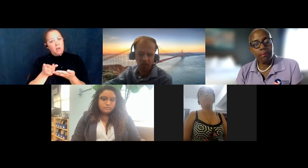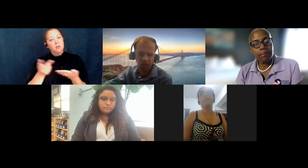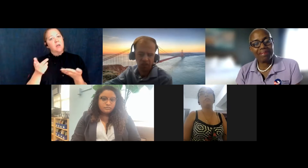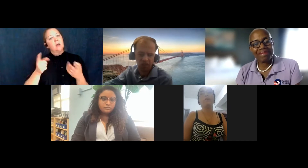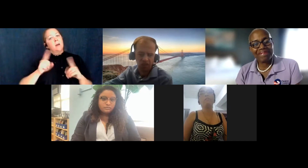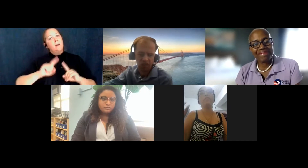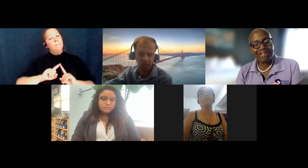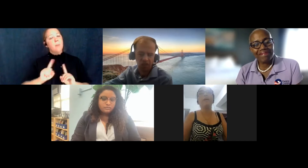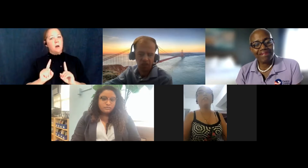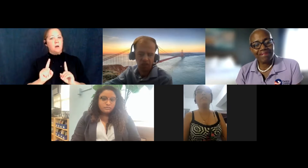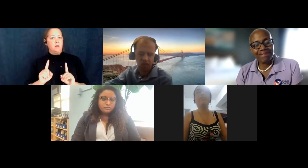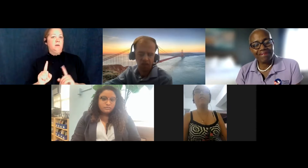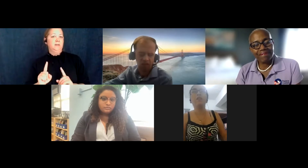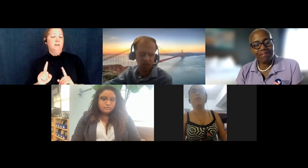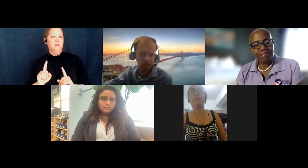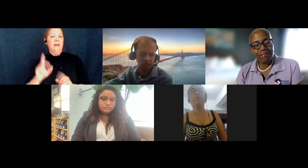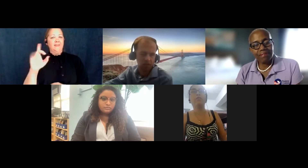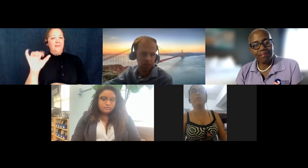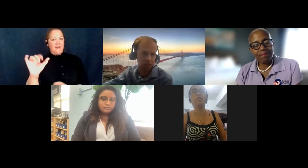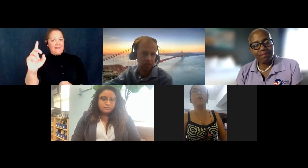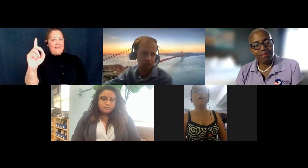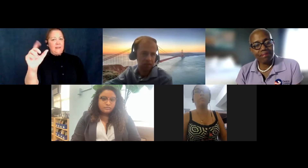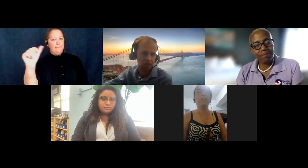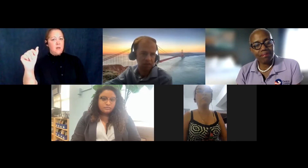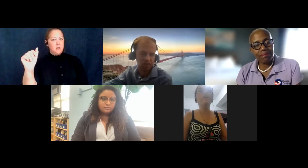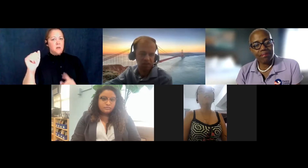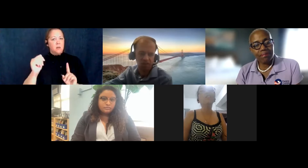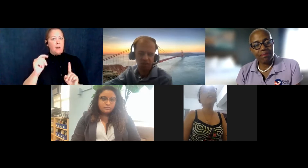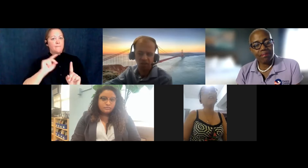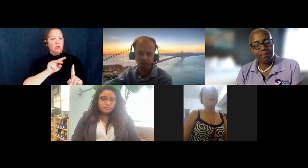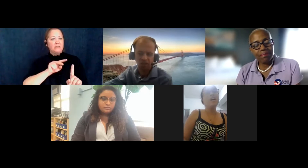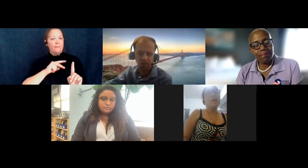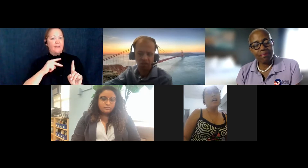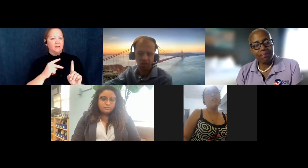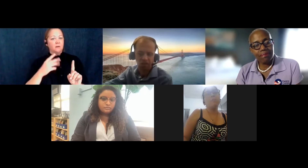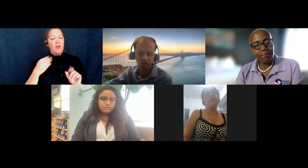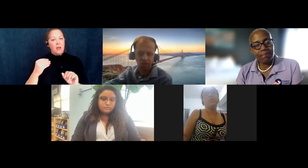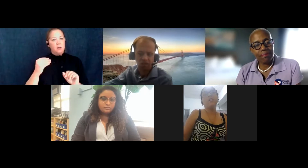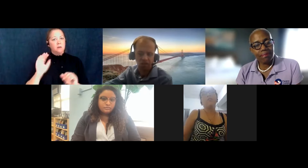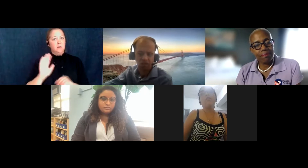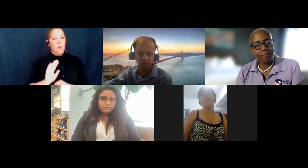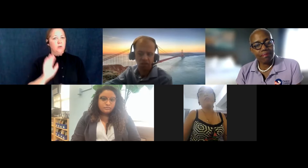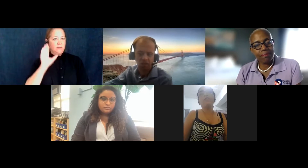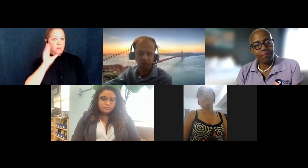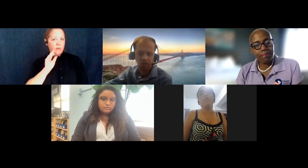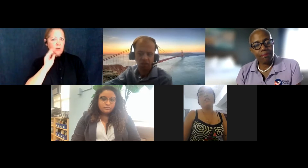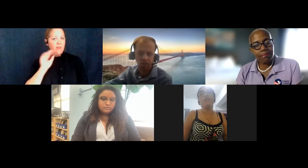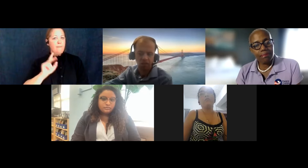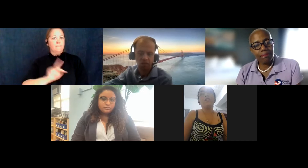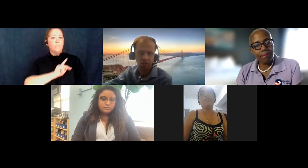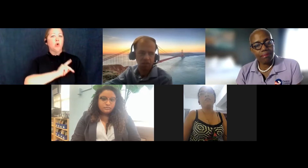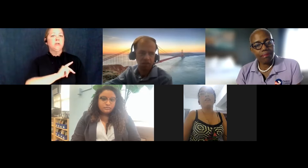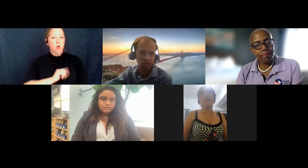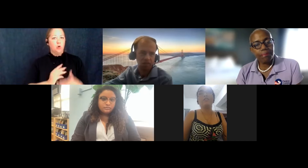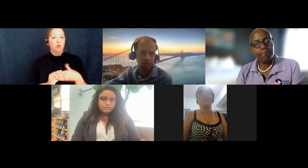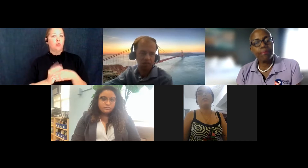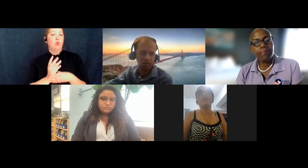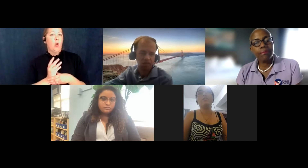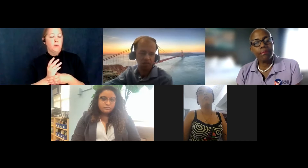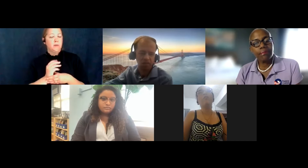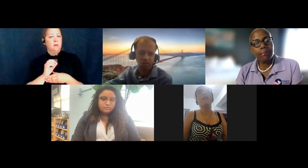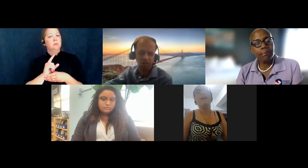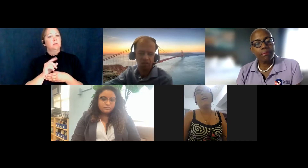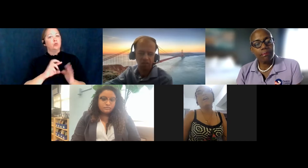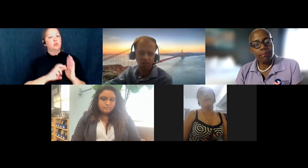disability perspective being those experiences, the personal growth for me is indescribable.